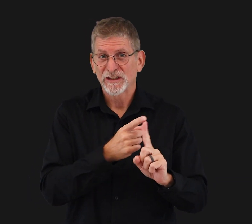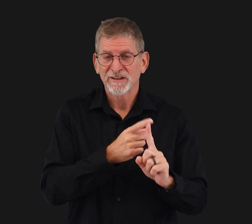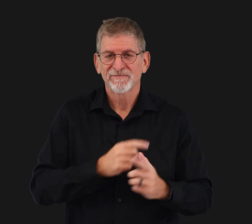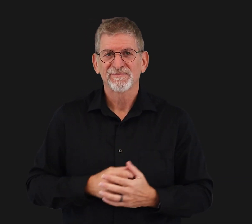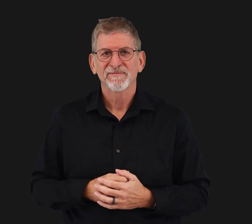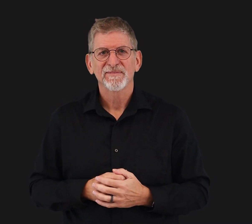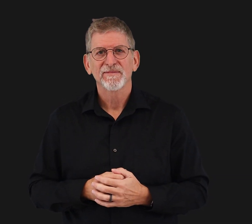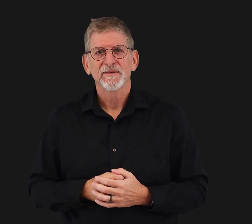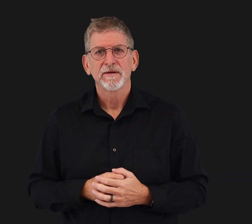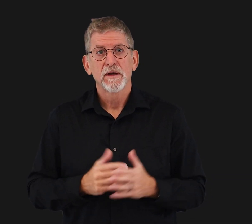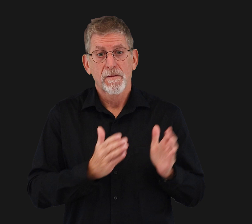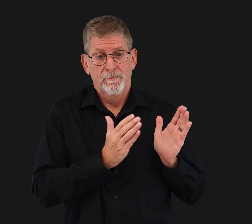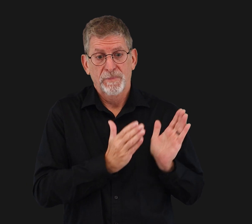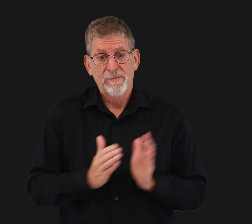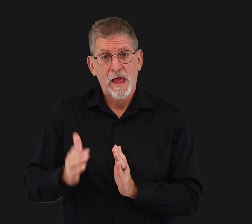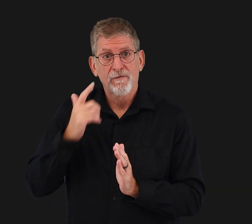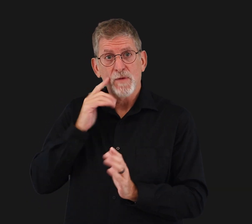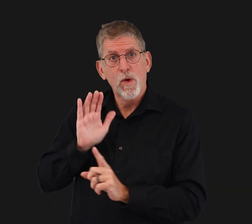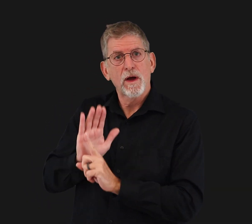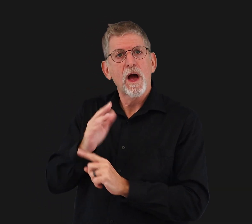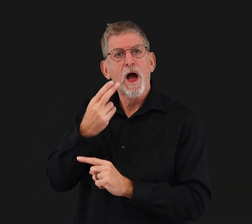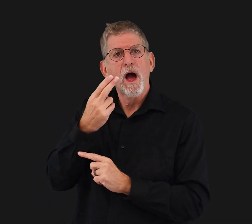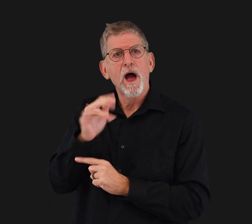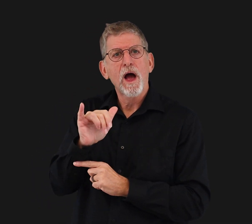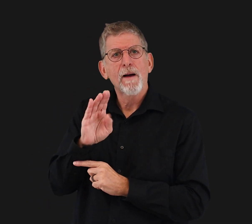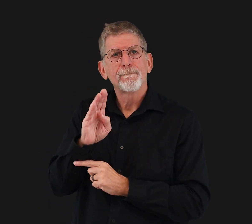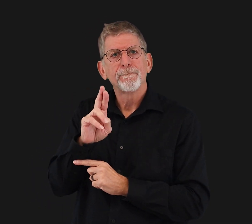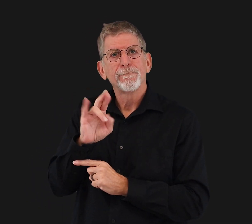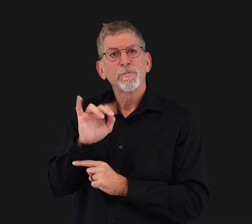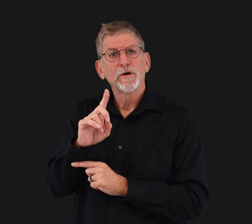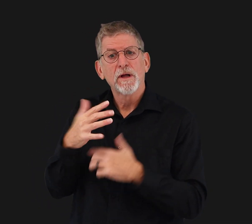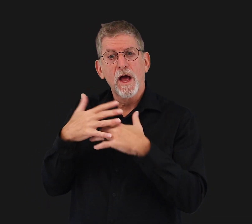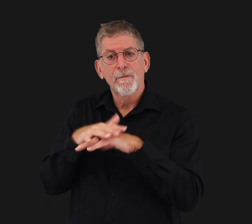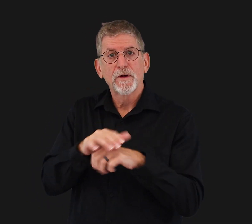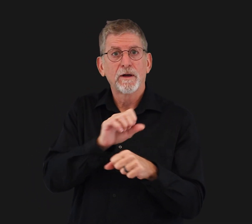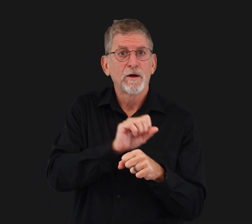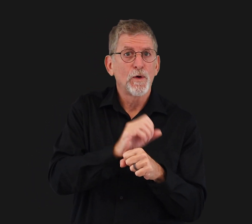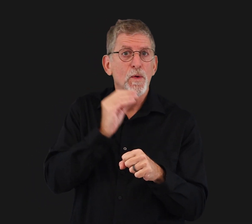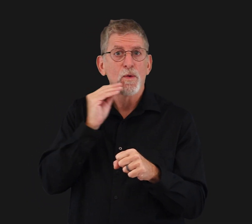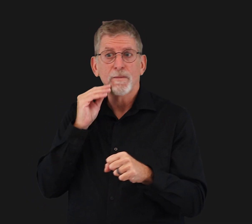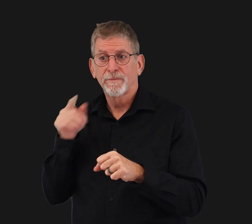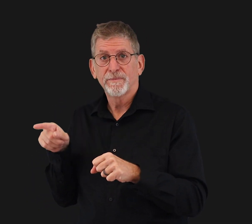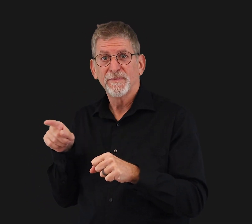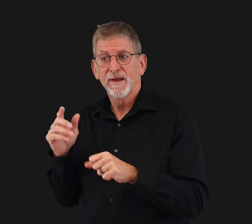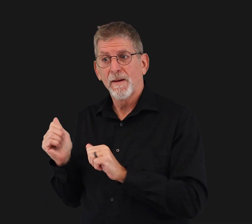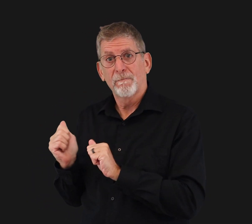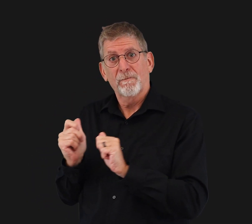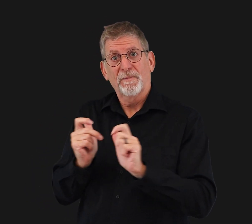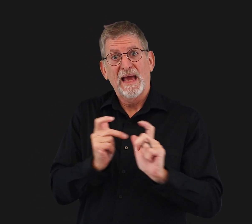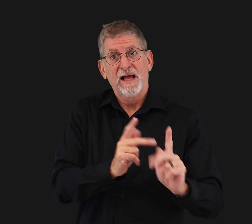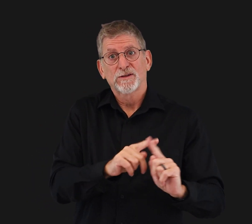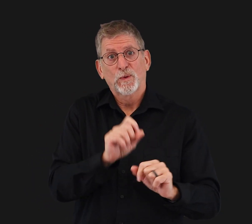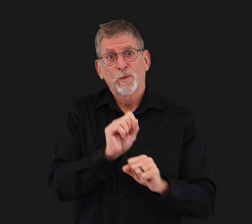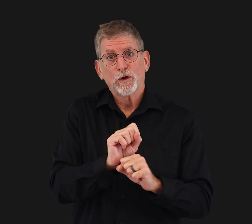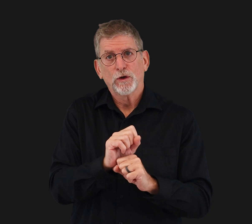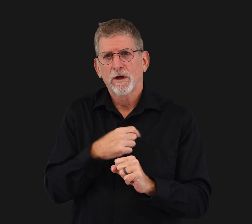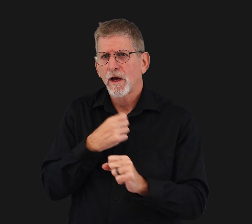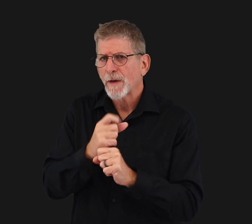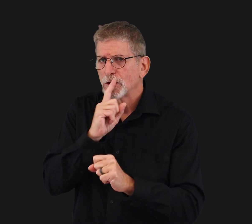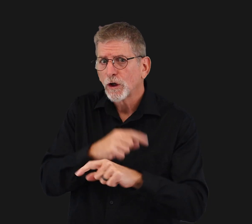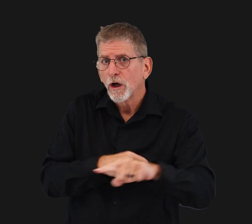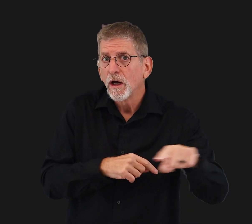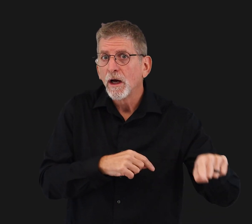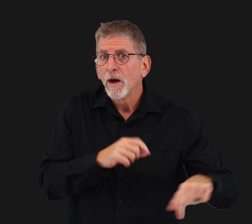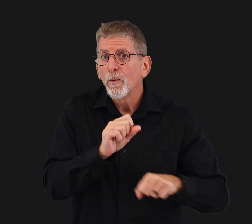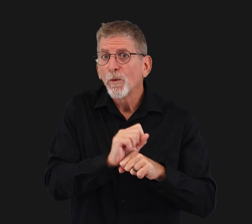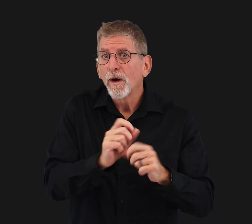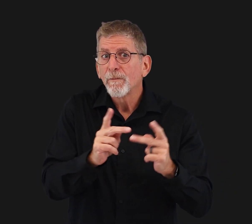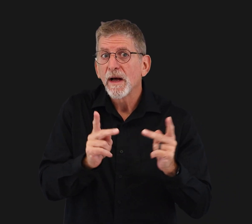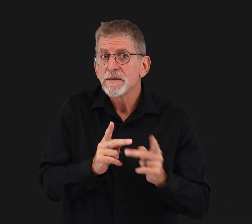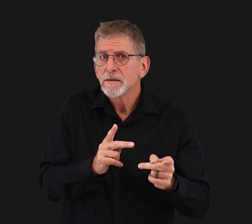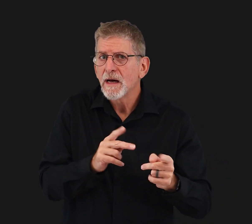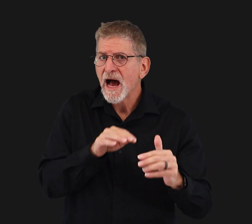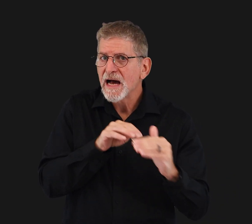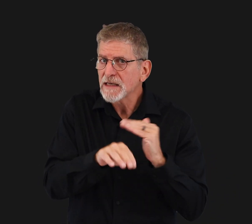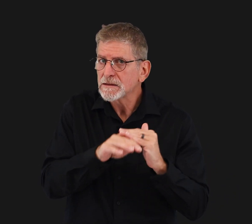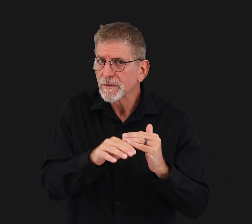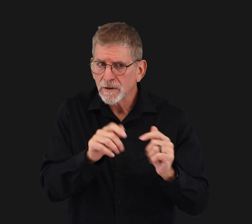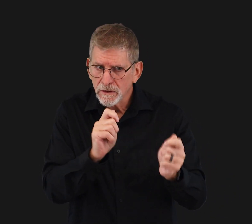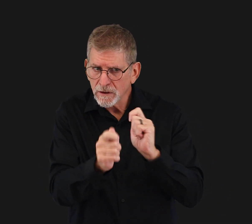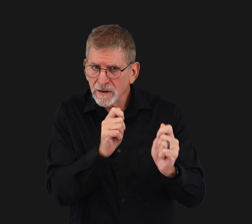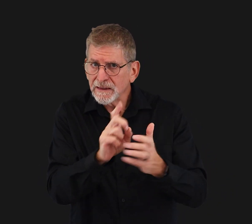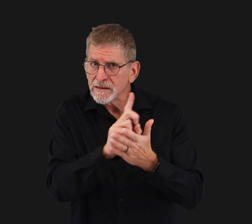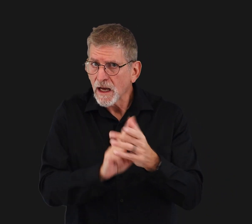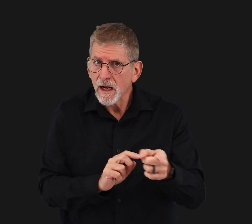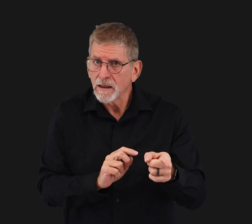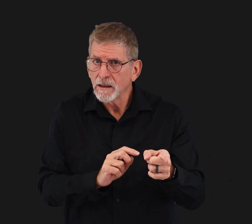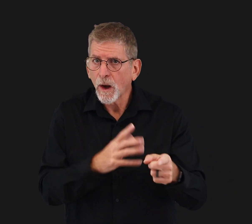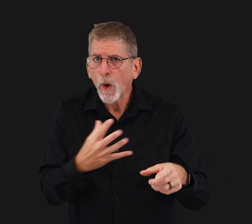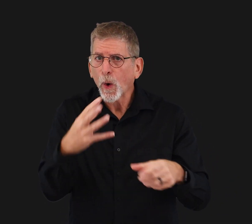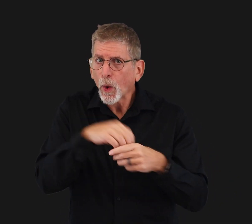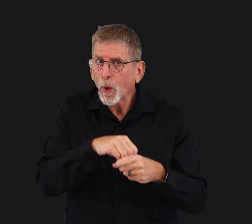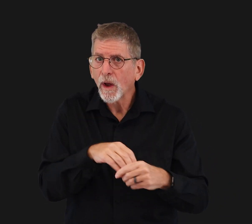• In preparation for the hybrid return to work, we made sure our workplaces are accessible by design.